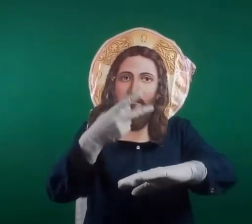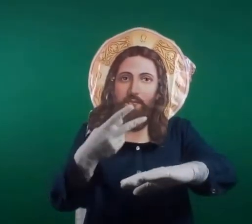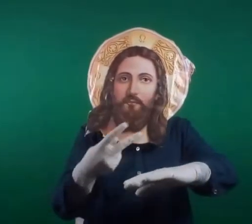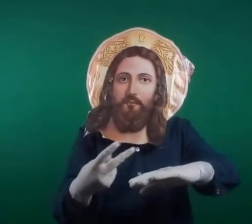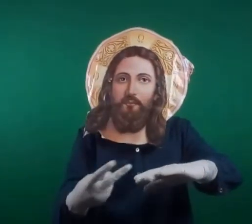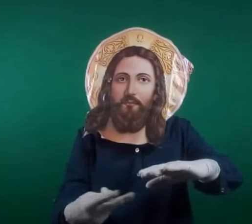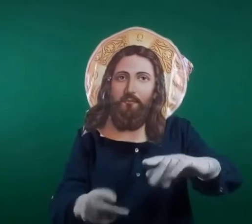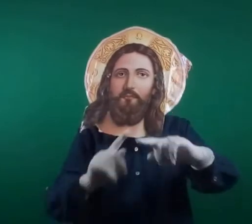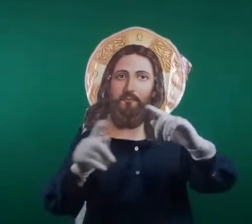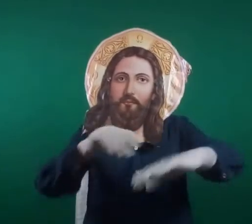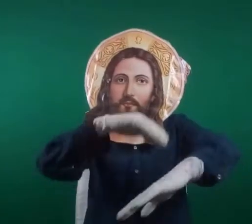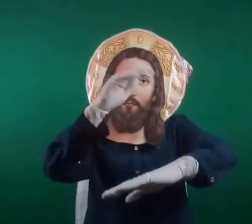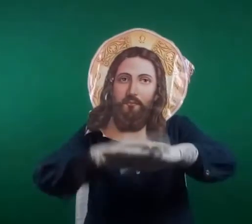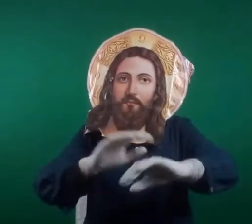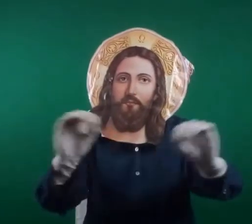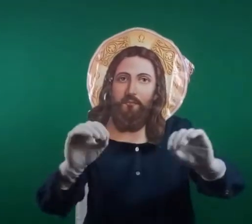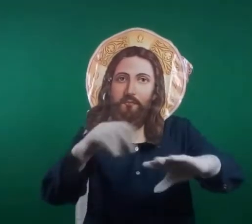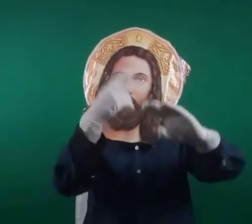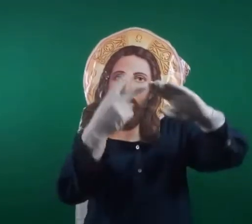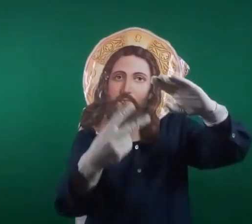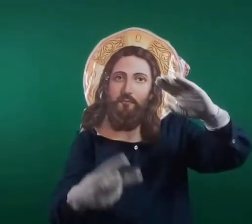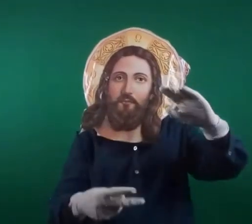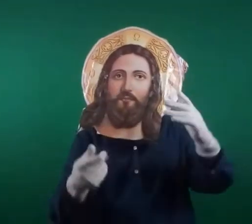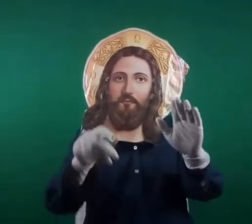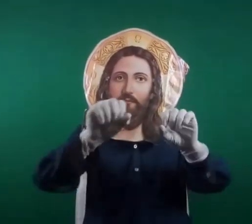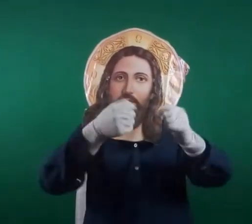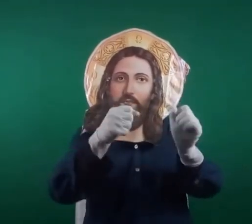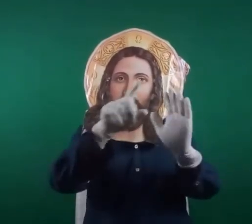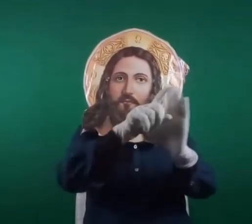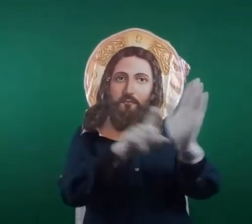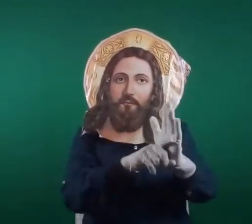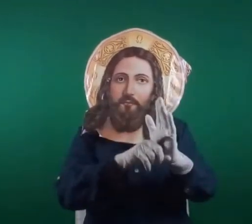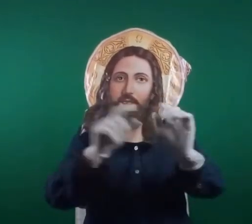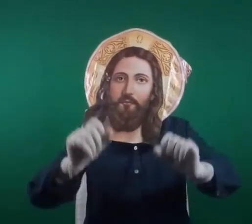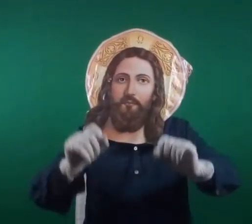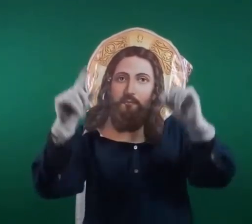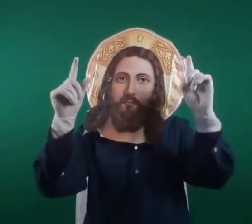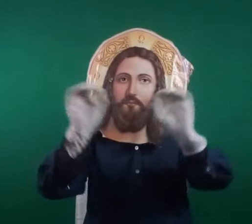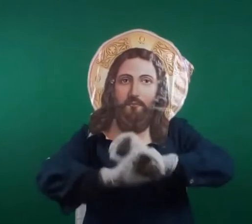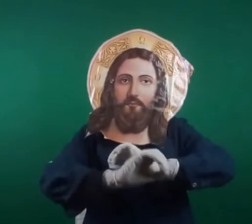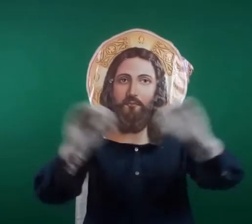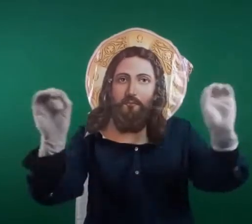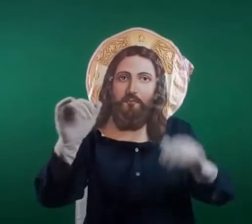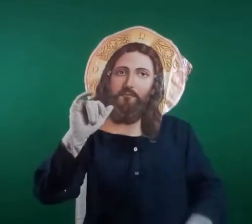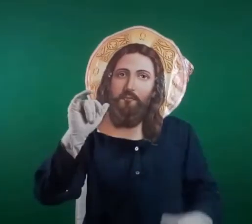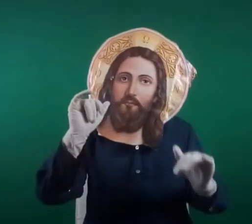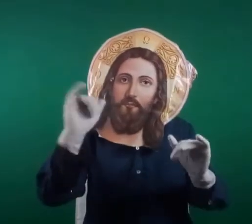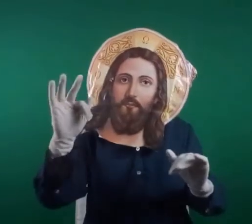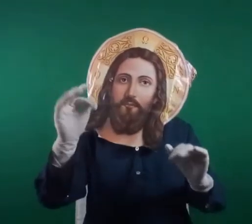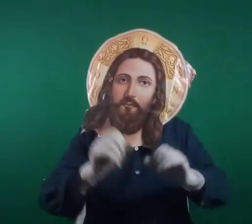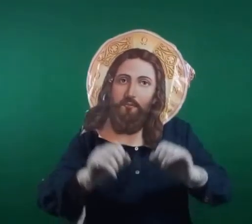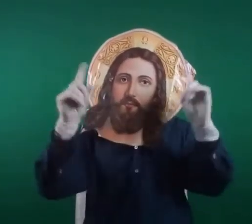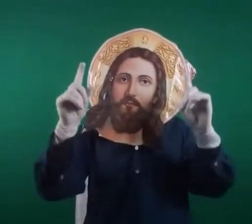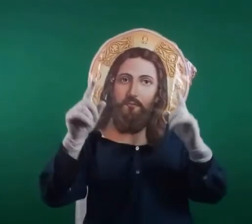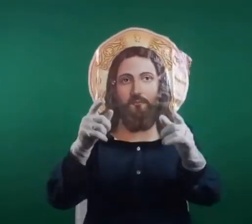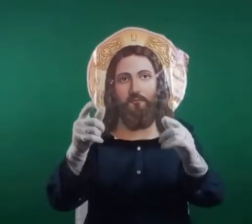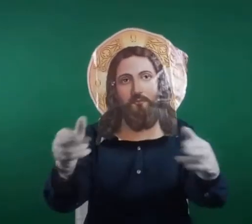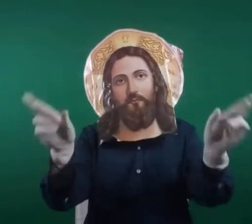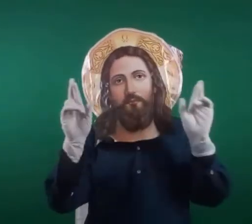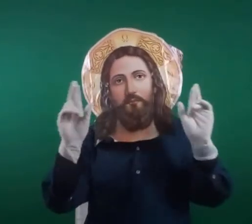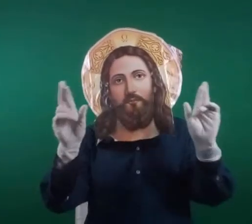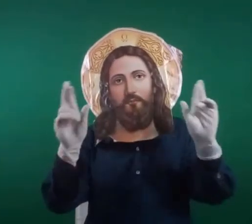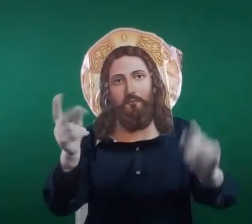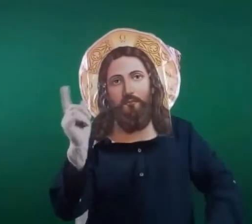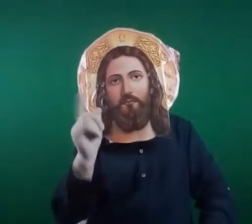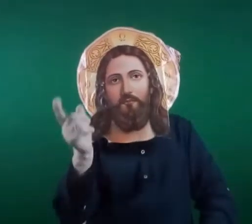Ignore the law and you will not wake up if you do wake consider yourself lucky to get a warning.